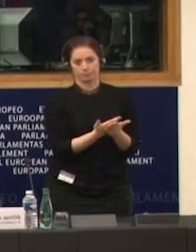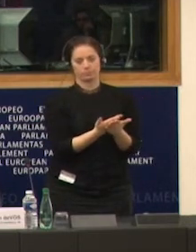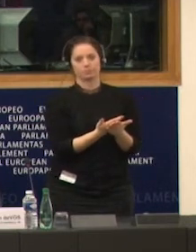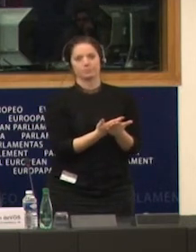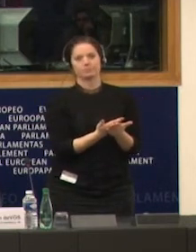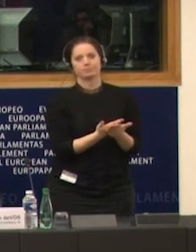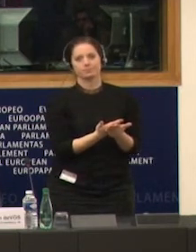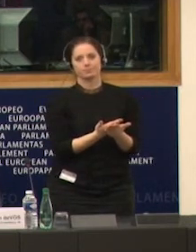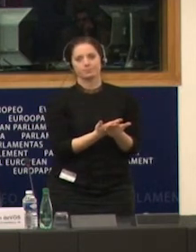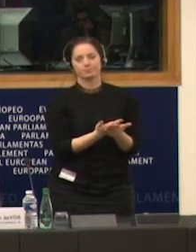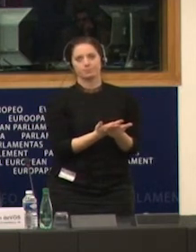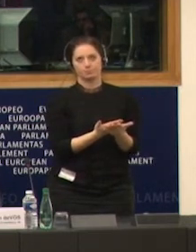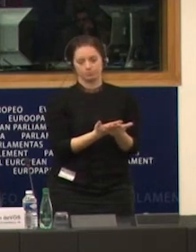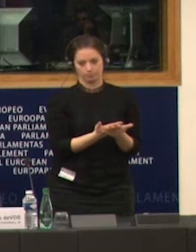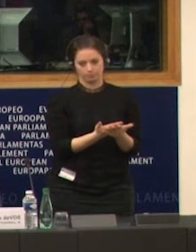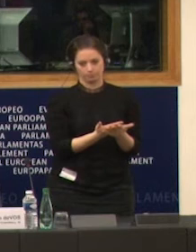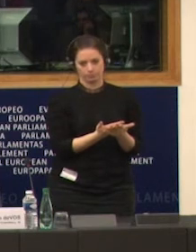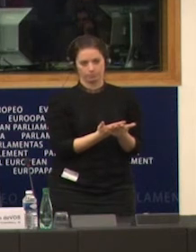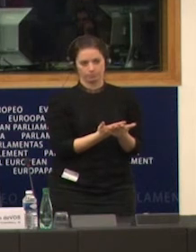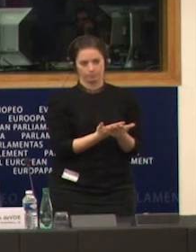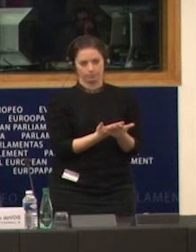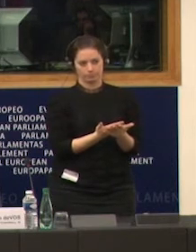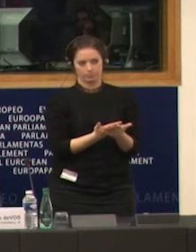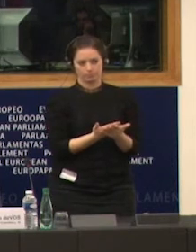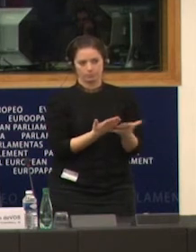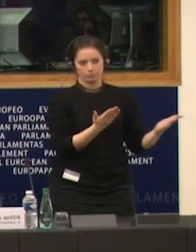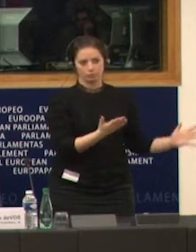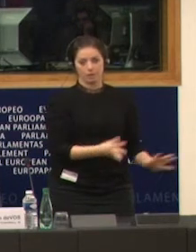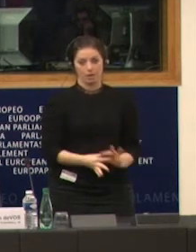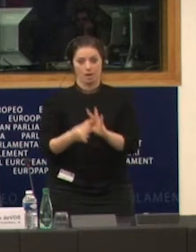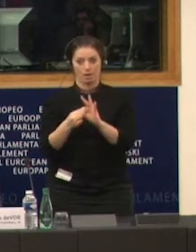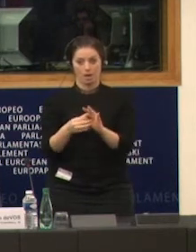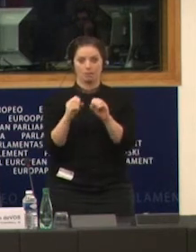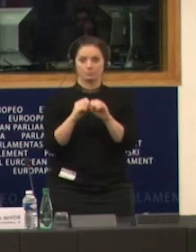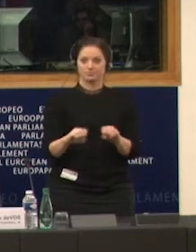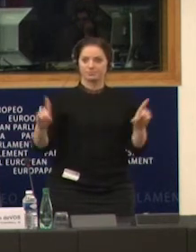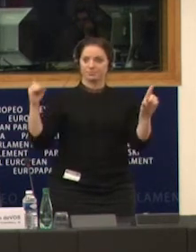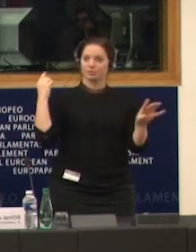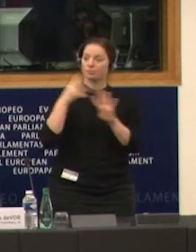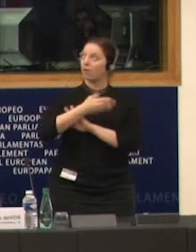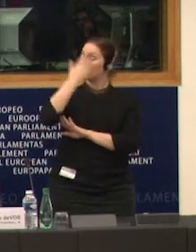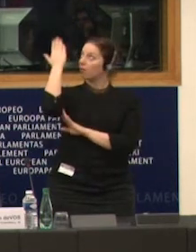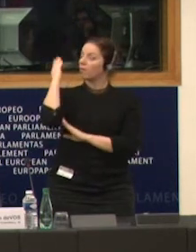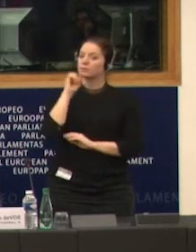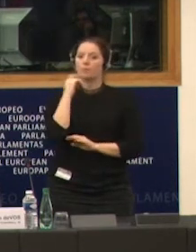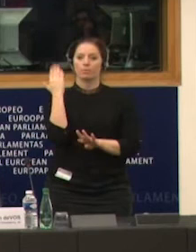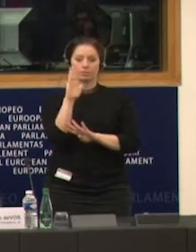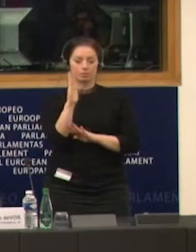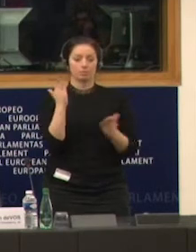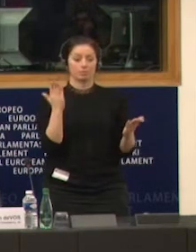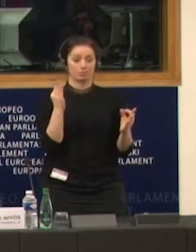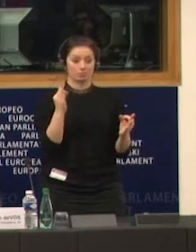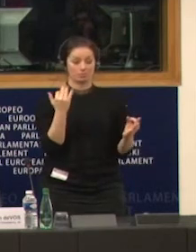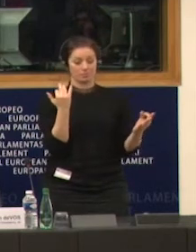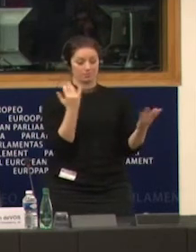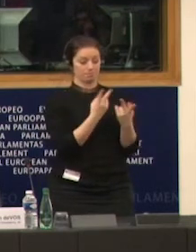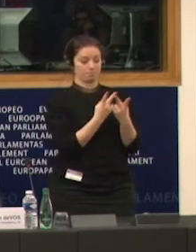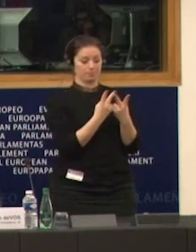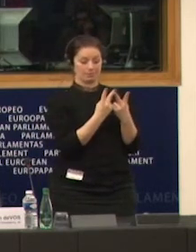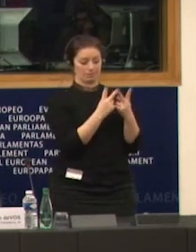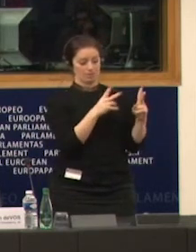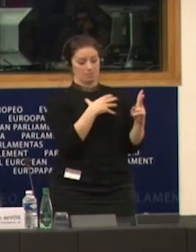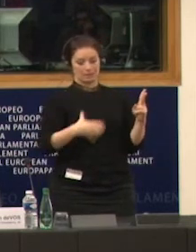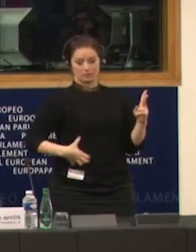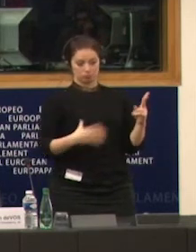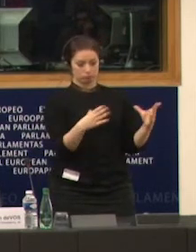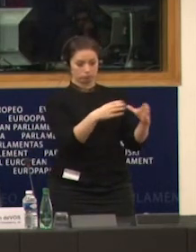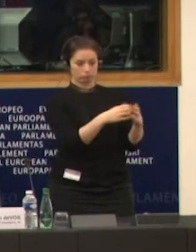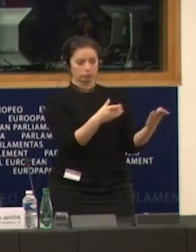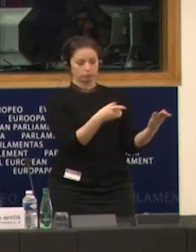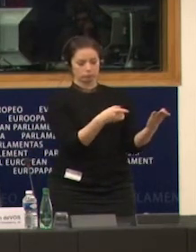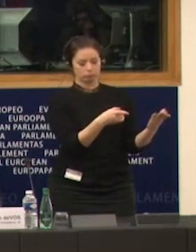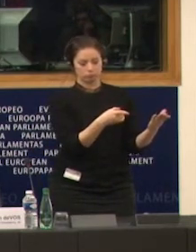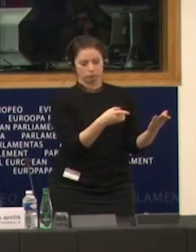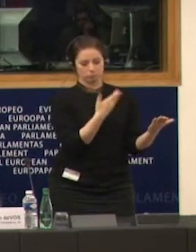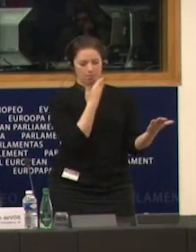The idea is that the municipality is better when it gets to combining the different pillars. Education, employment,